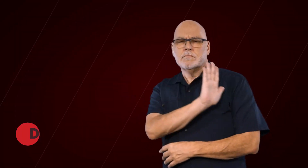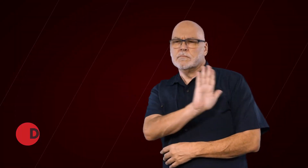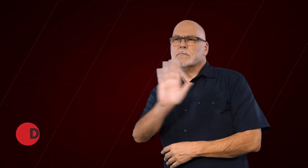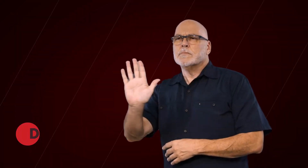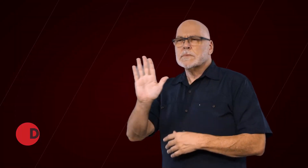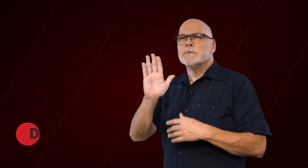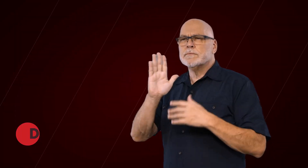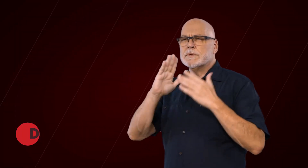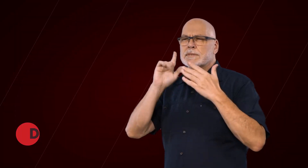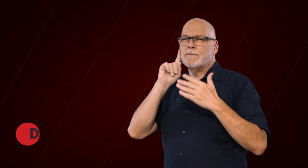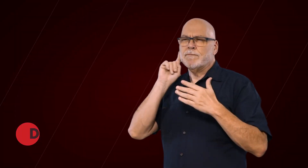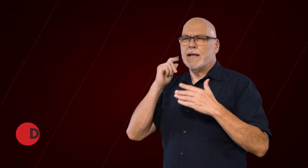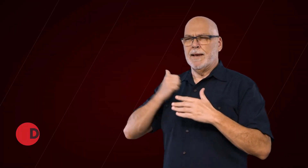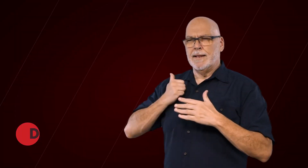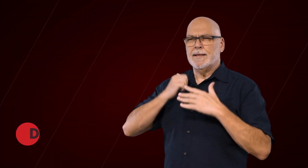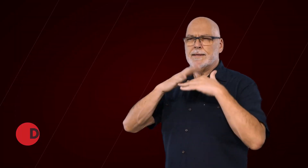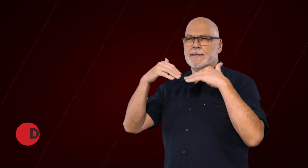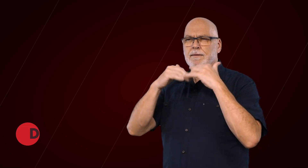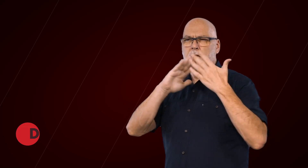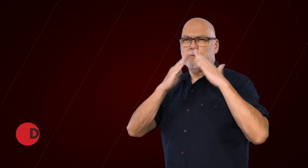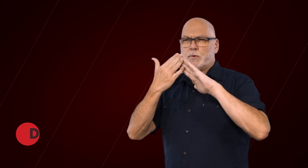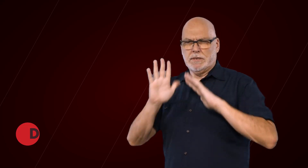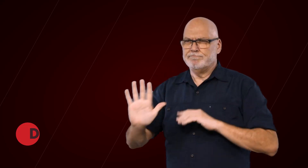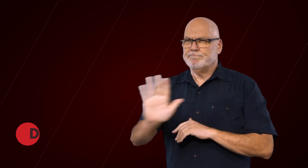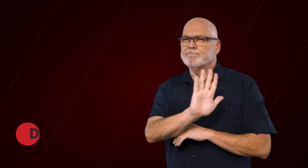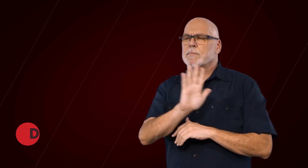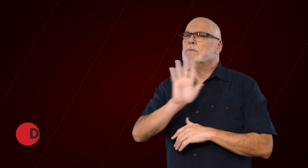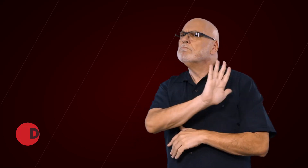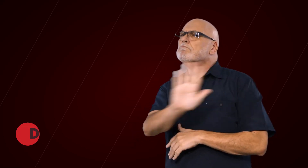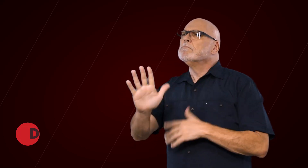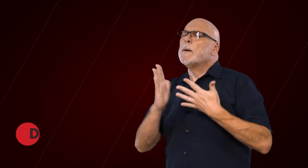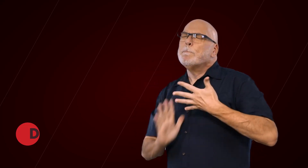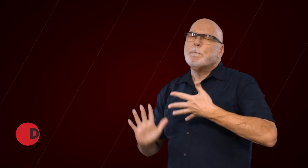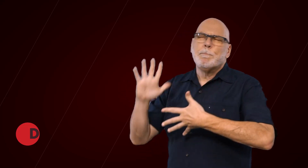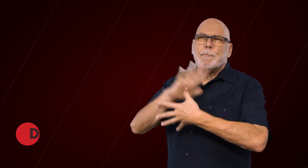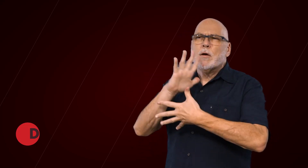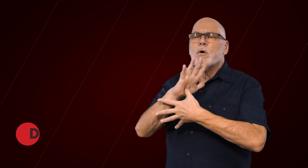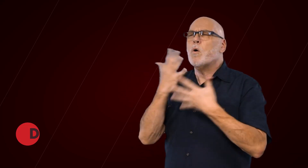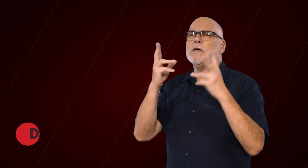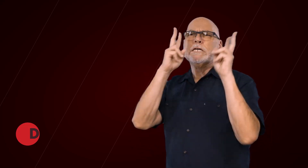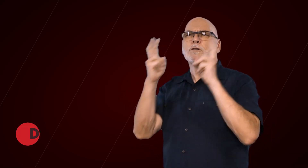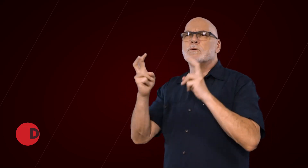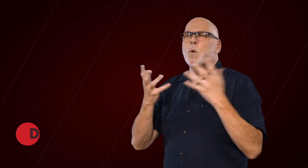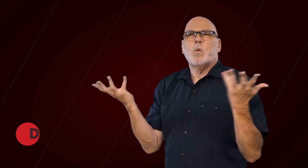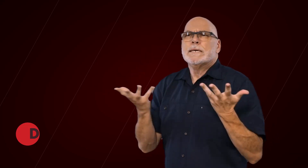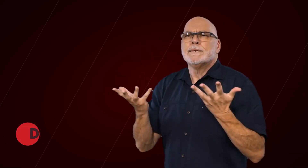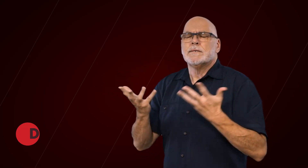[Anselmo]: What are the top priorities or issues among Deaf Indigenous Canadian community?